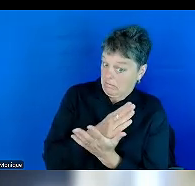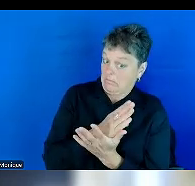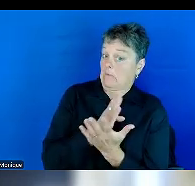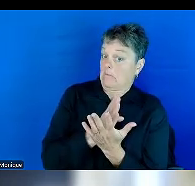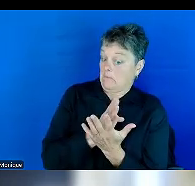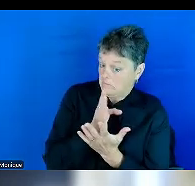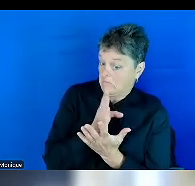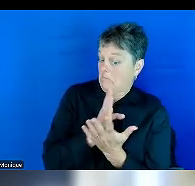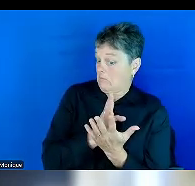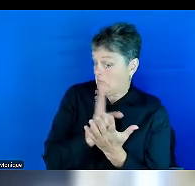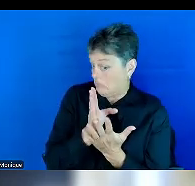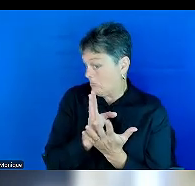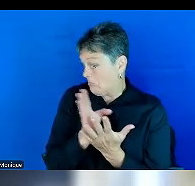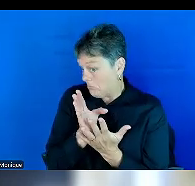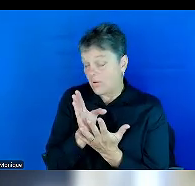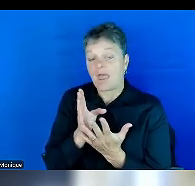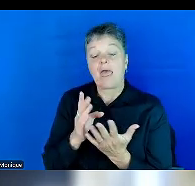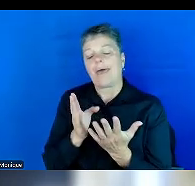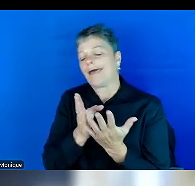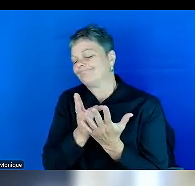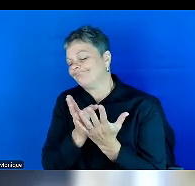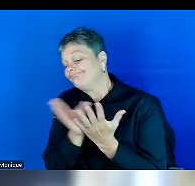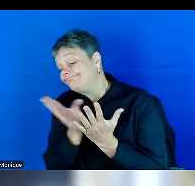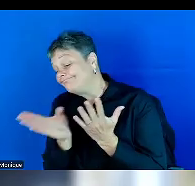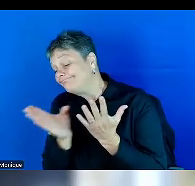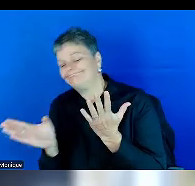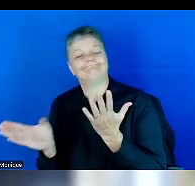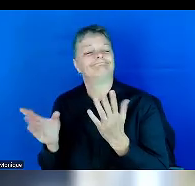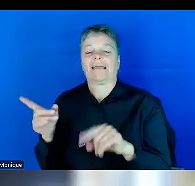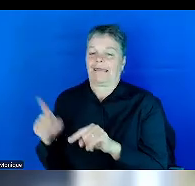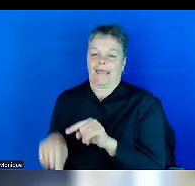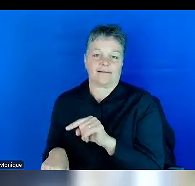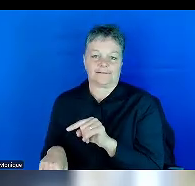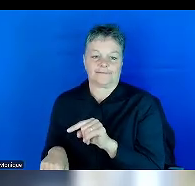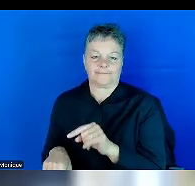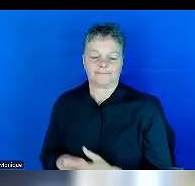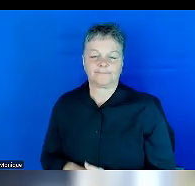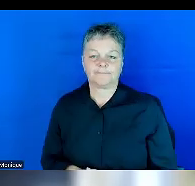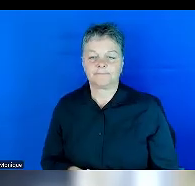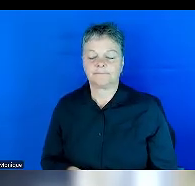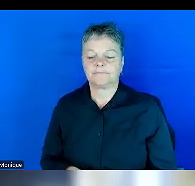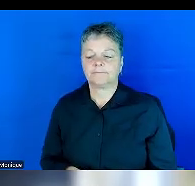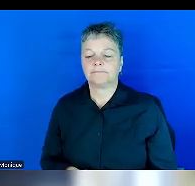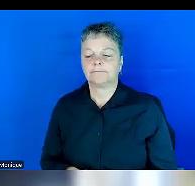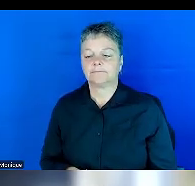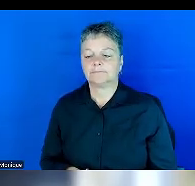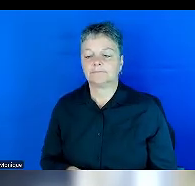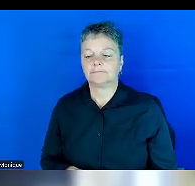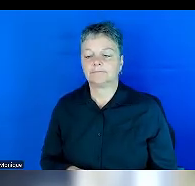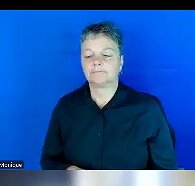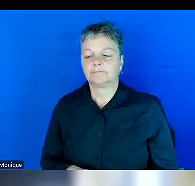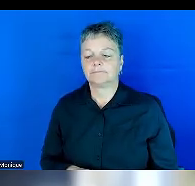and this is these areas of practice are are informed by our communities and our